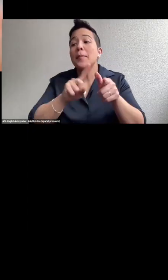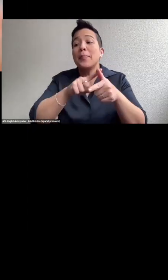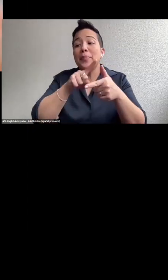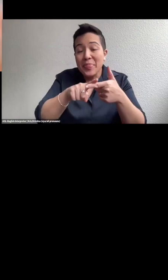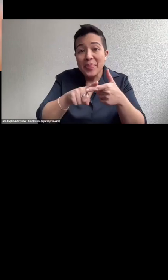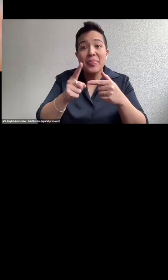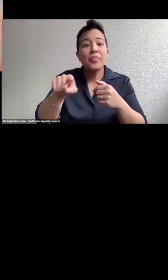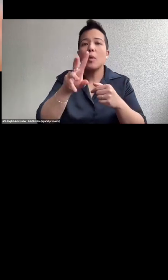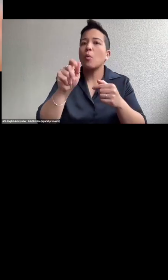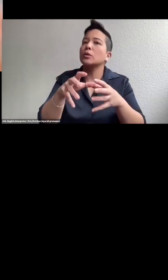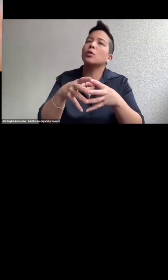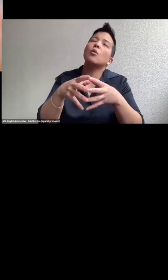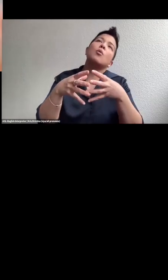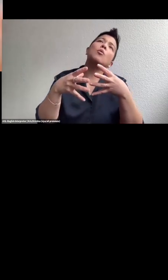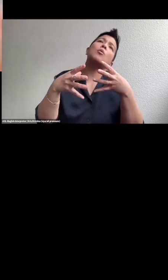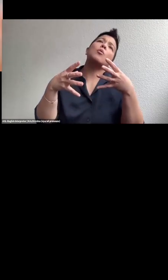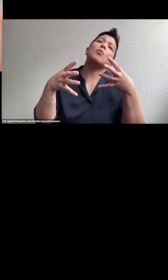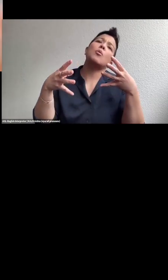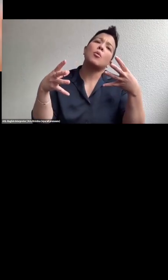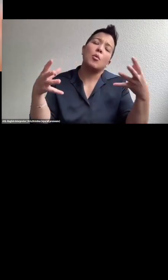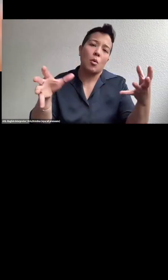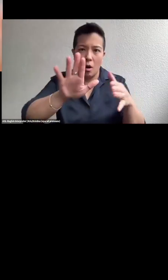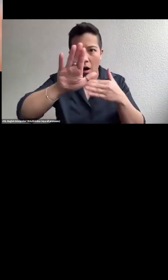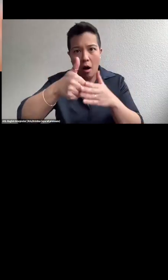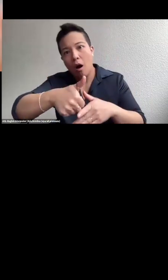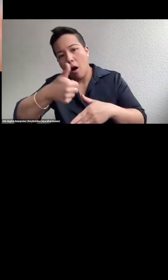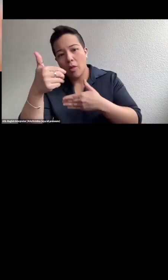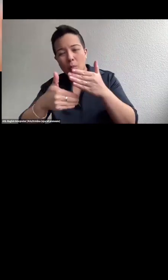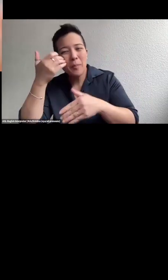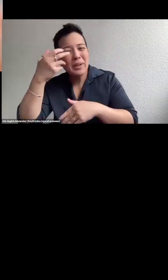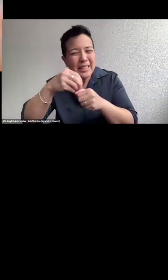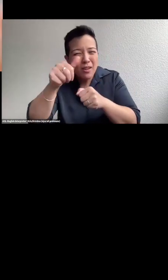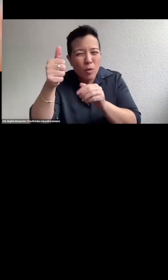a whole other process because he's in another state. So